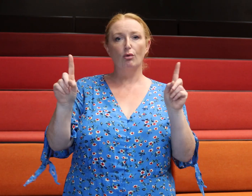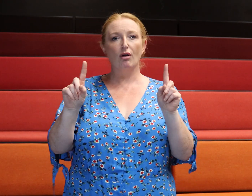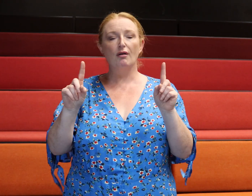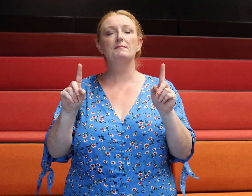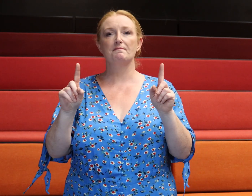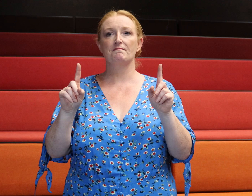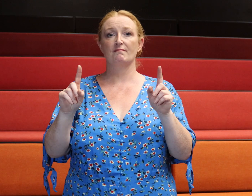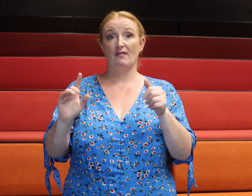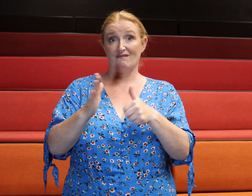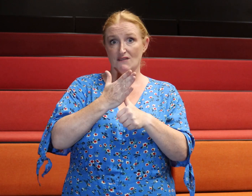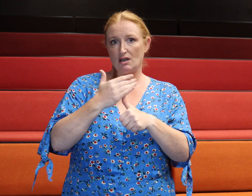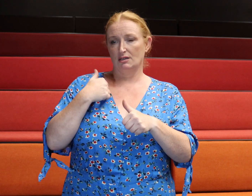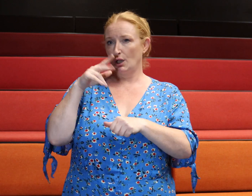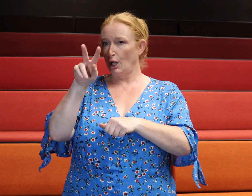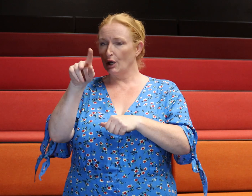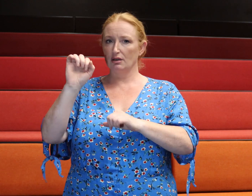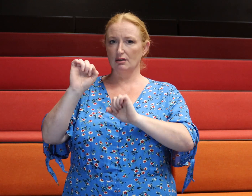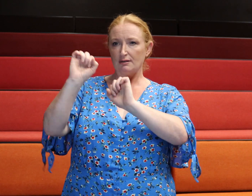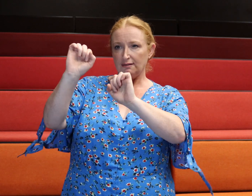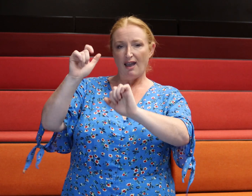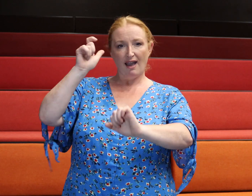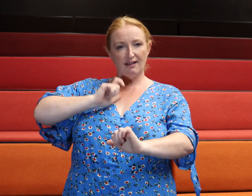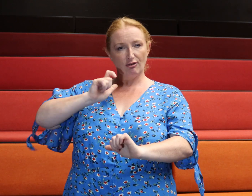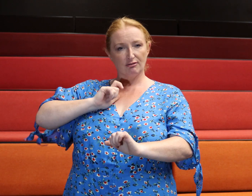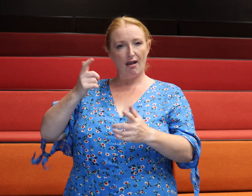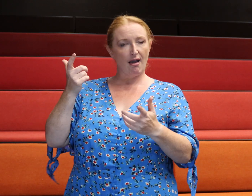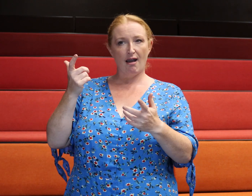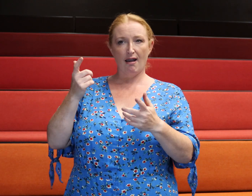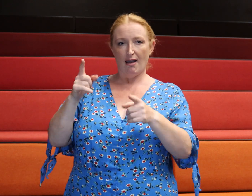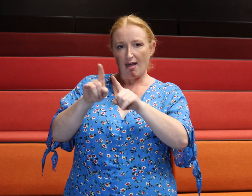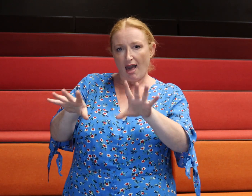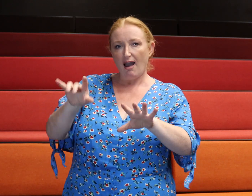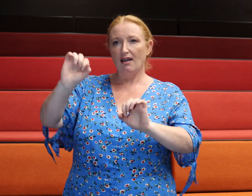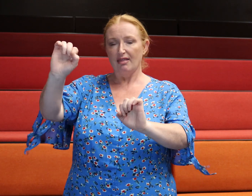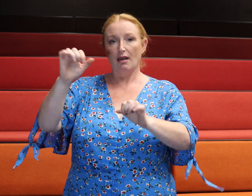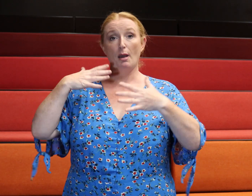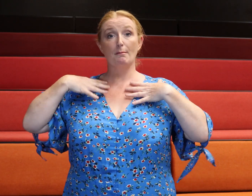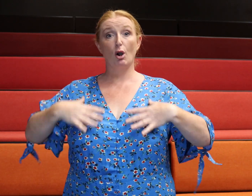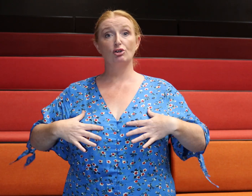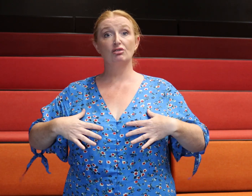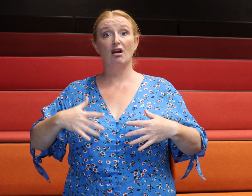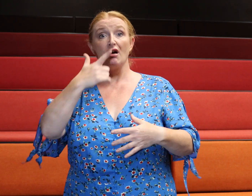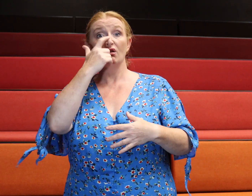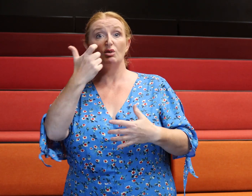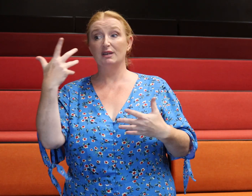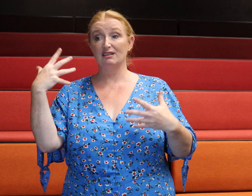We look at their characterisation, how they hold themselves, and that could be their posture, it could be whether